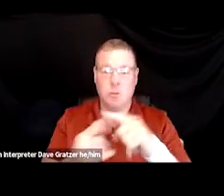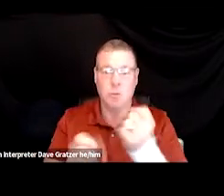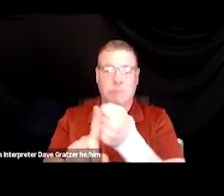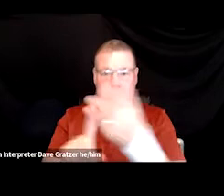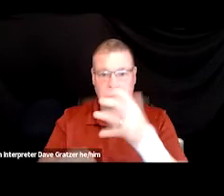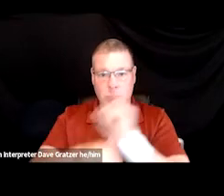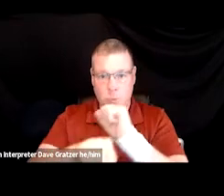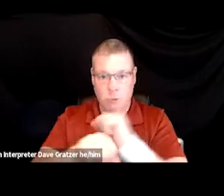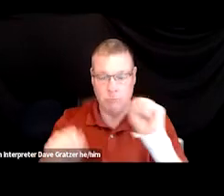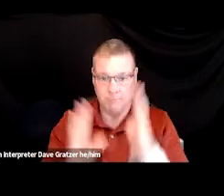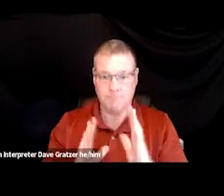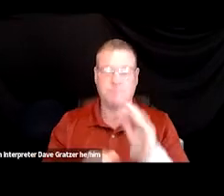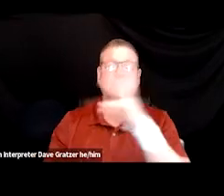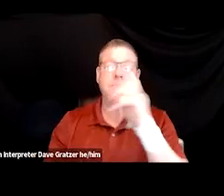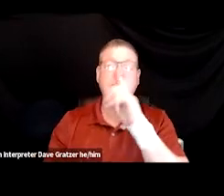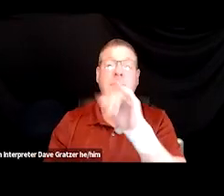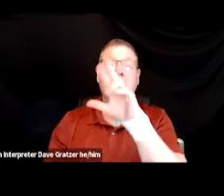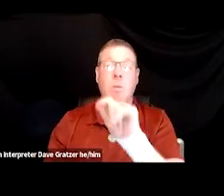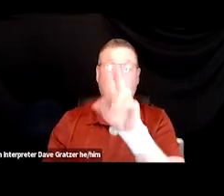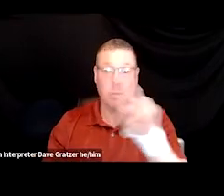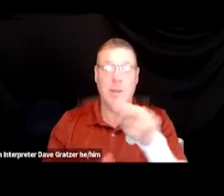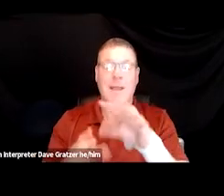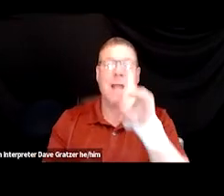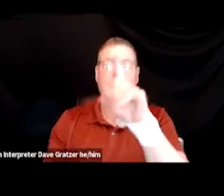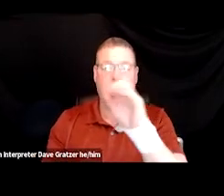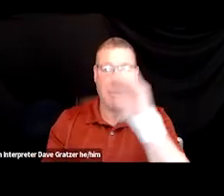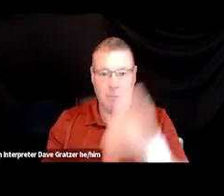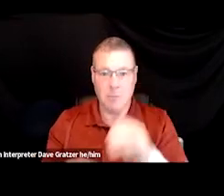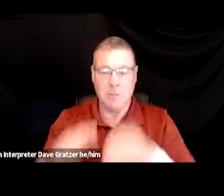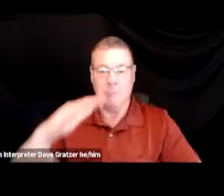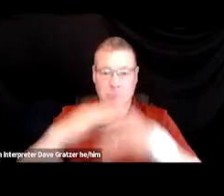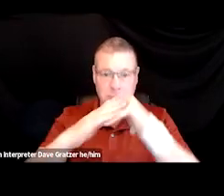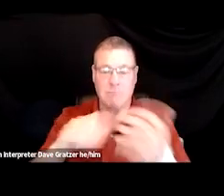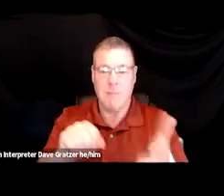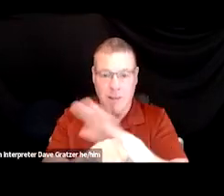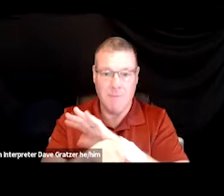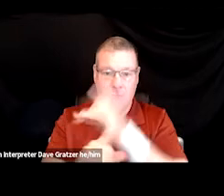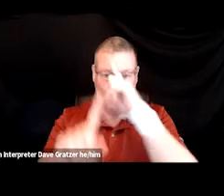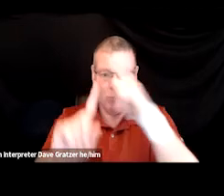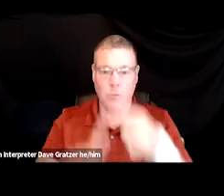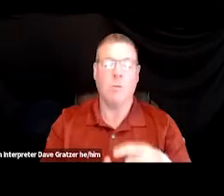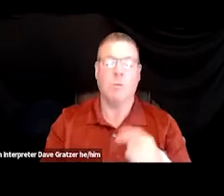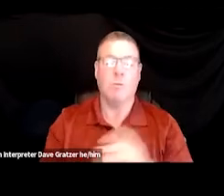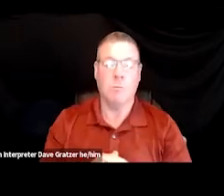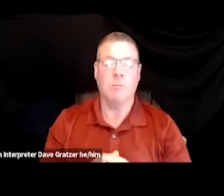In 2022, HHSC did reach 100% of our primary coverage goal. We met that in April.